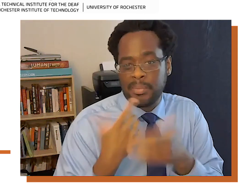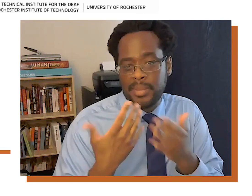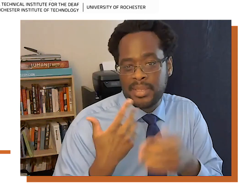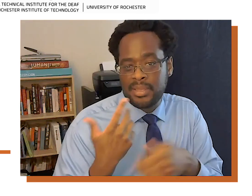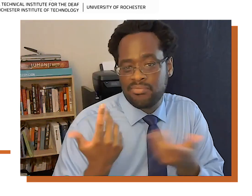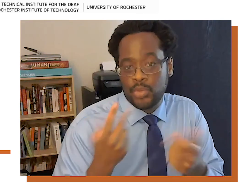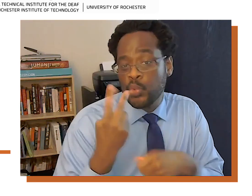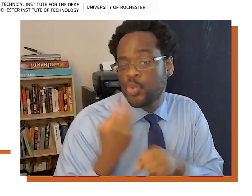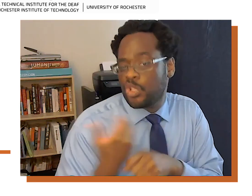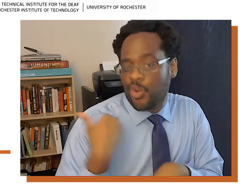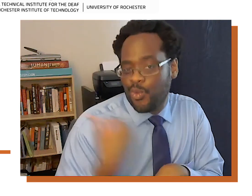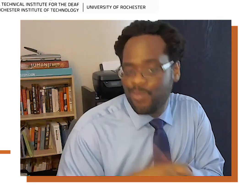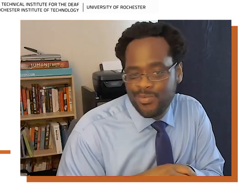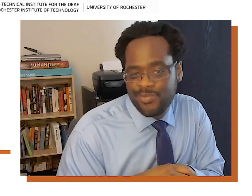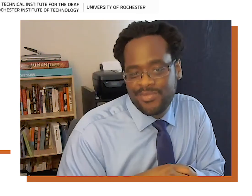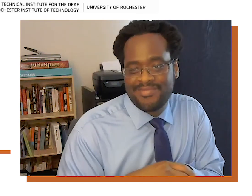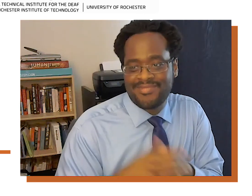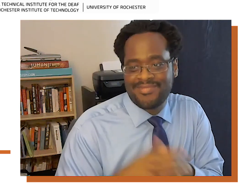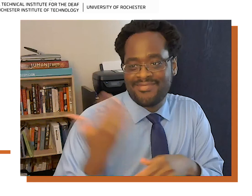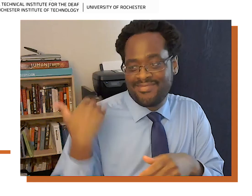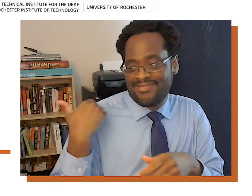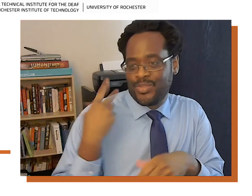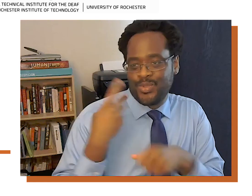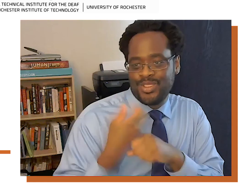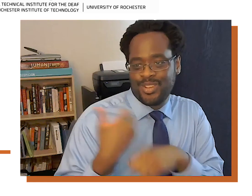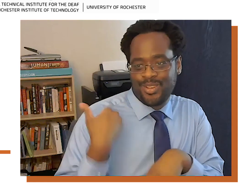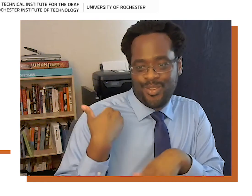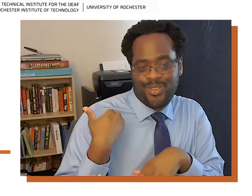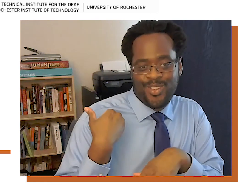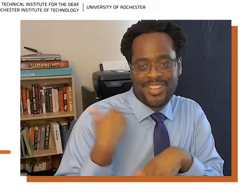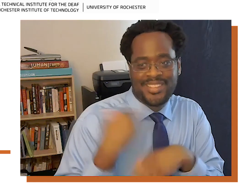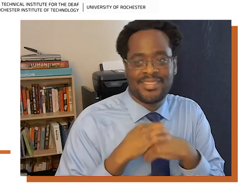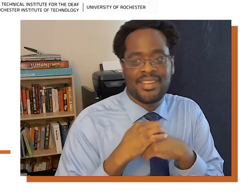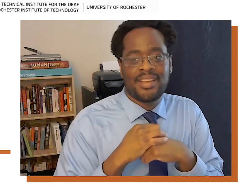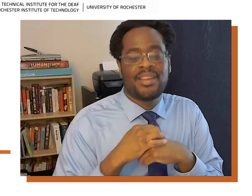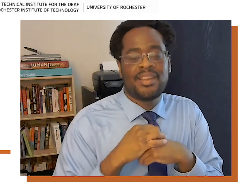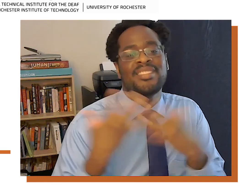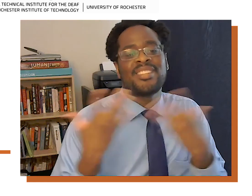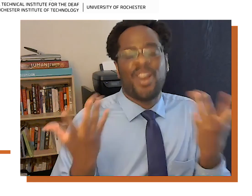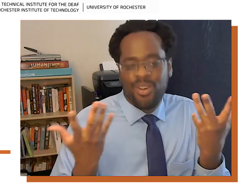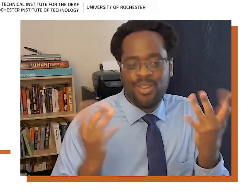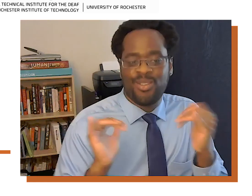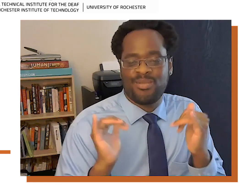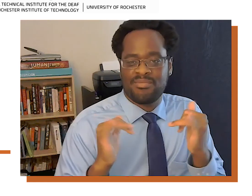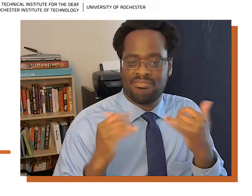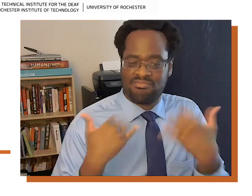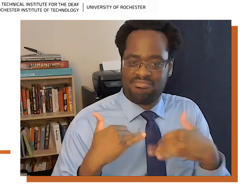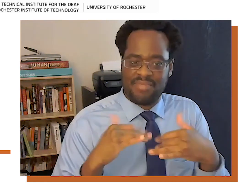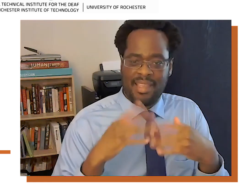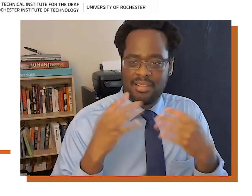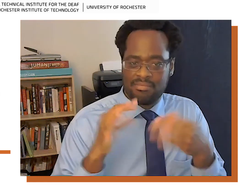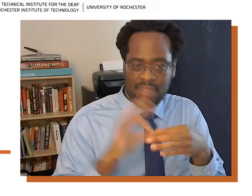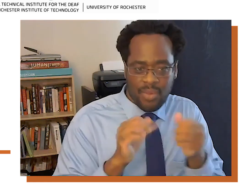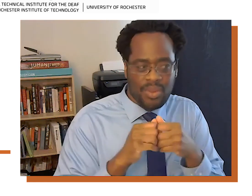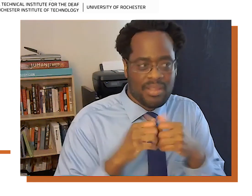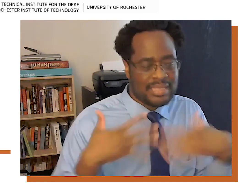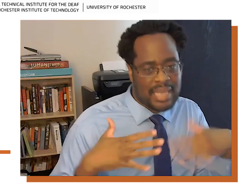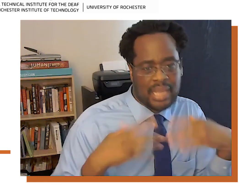although I have been successful, this imposter-syndrome feeling has only diminished in the last maybe two years.